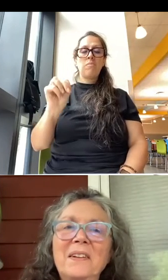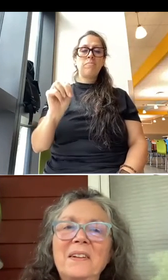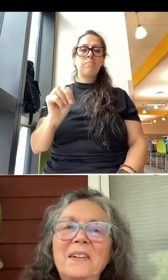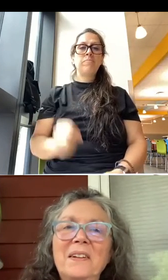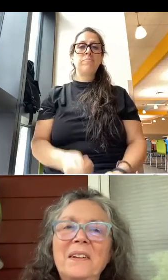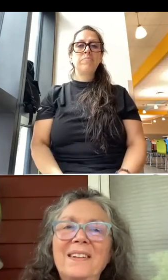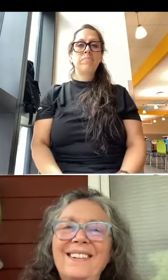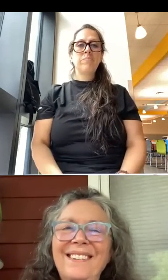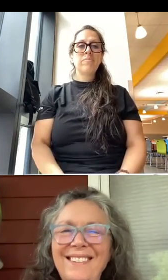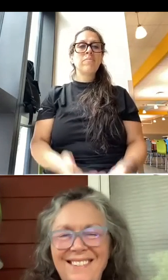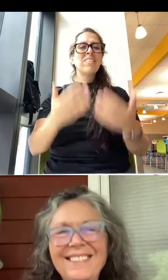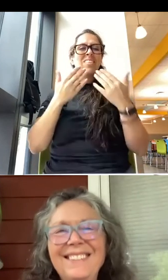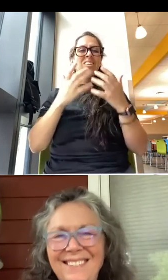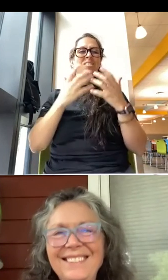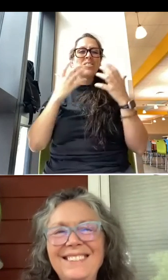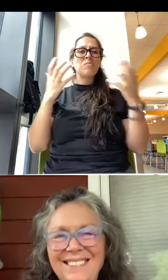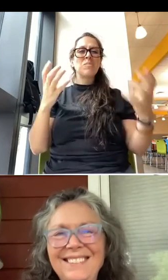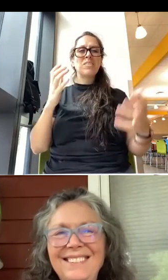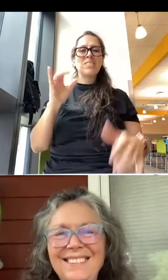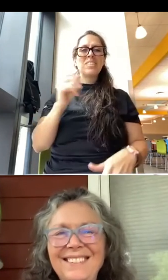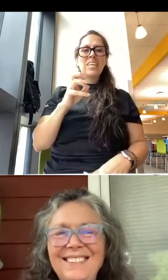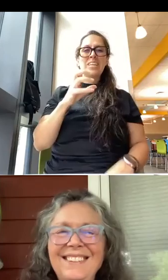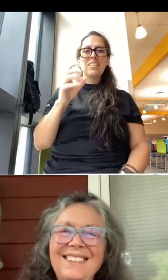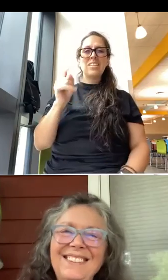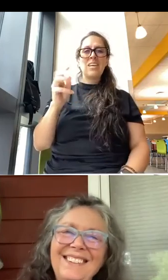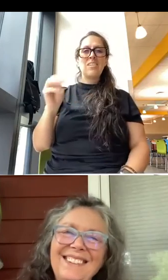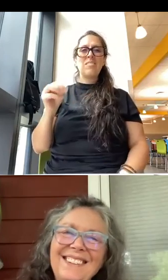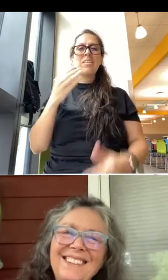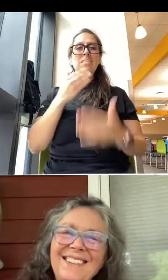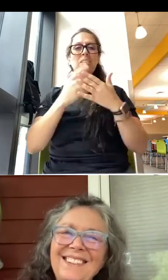Thank you so much, Diane and Tom! Yeah, thank you so much for having us. and thank you for the work you do!